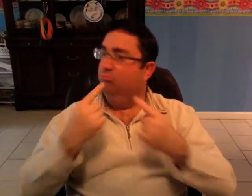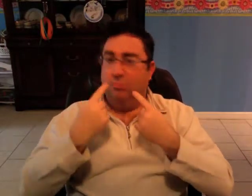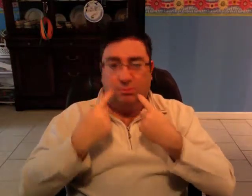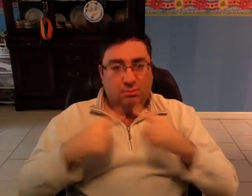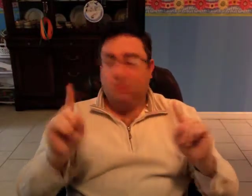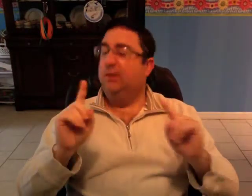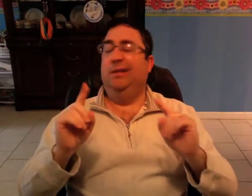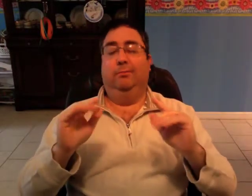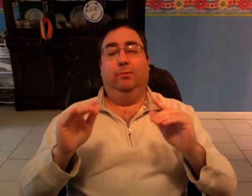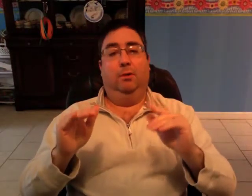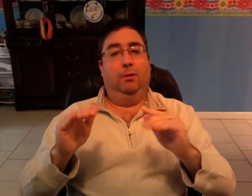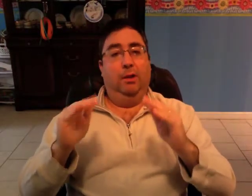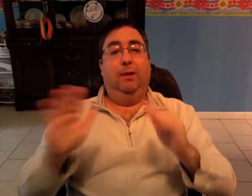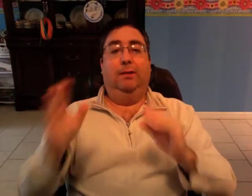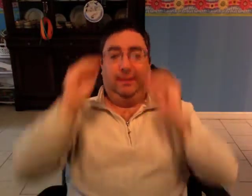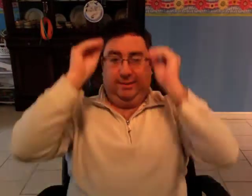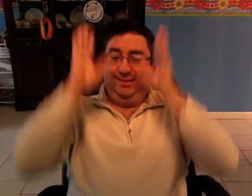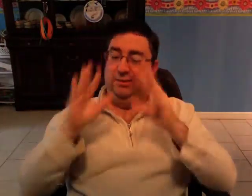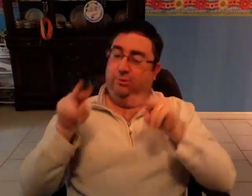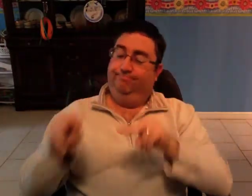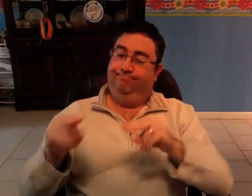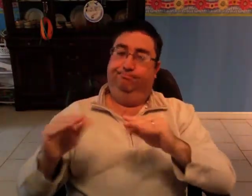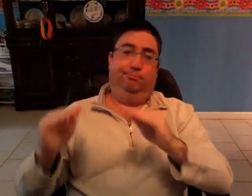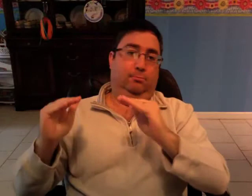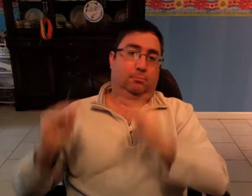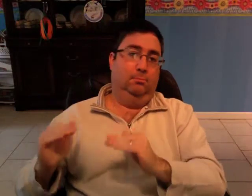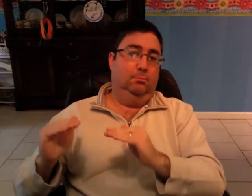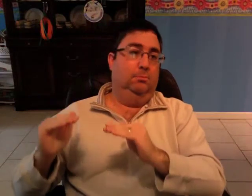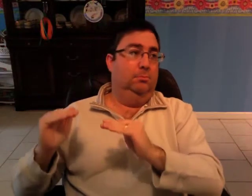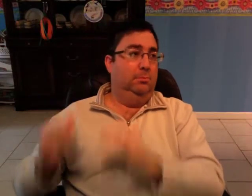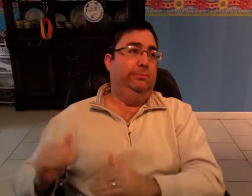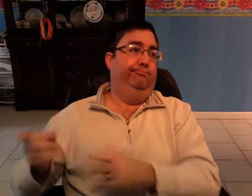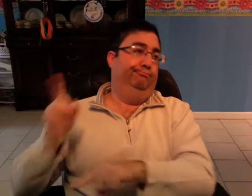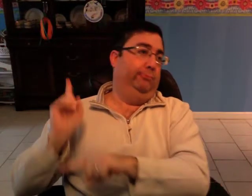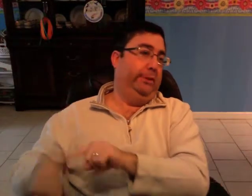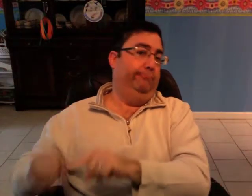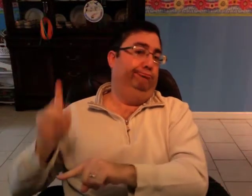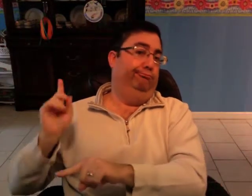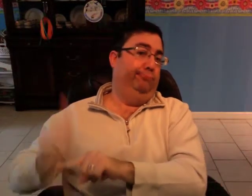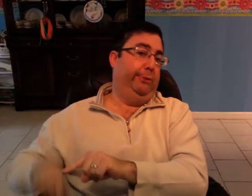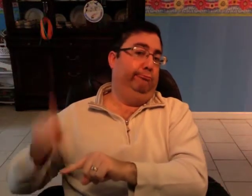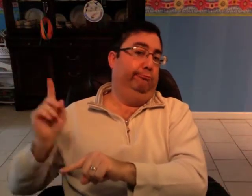led to lowered teacher expectations of what their students could (or could not) do.